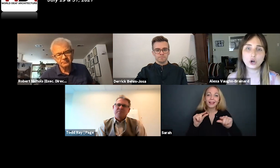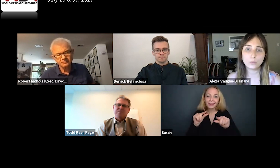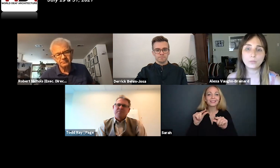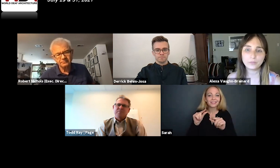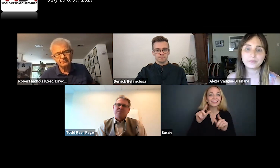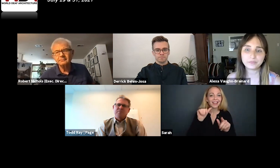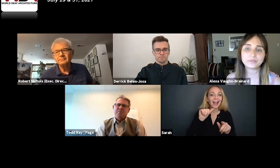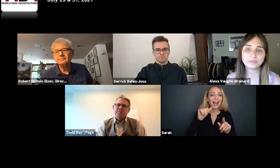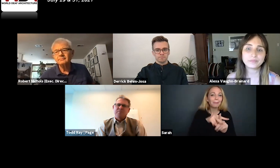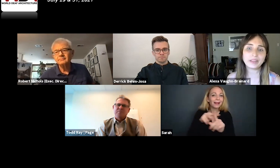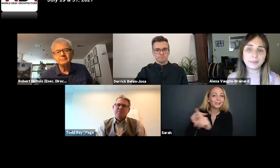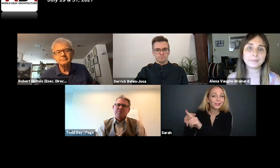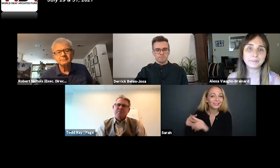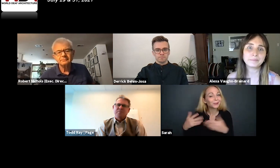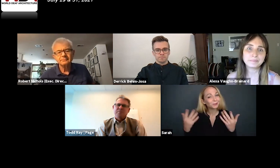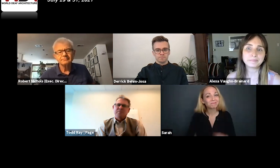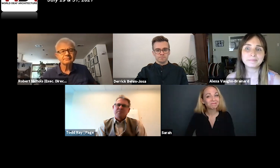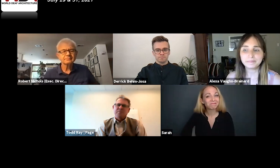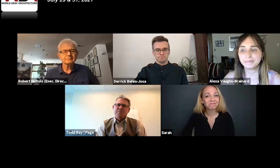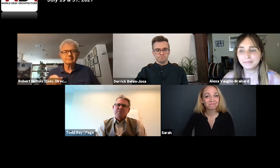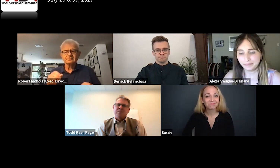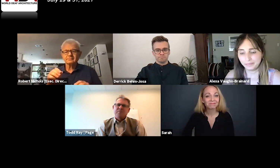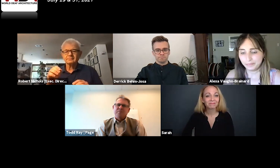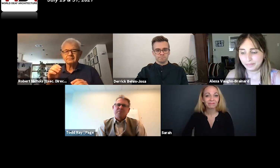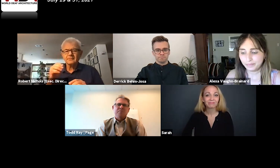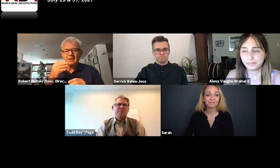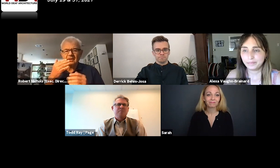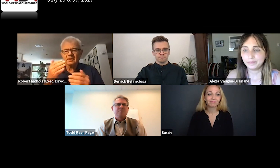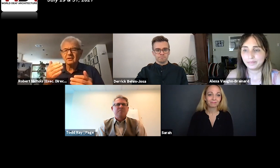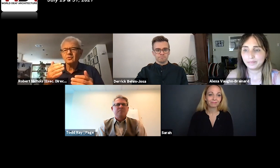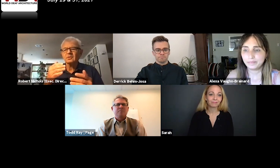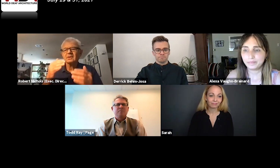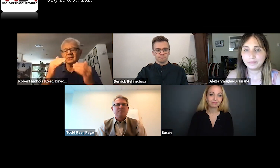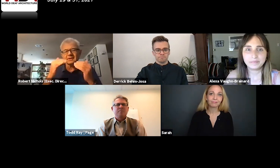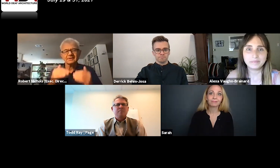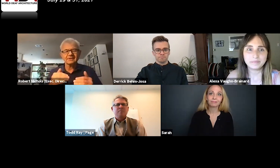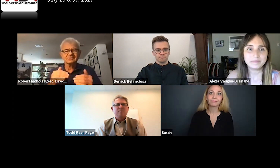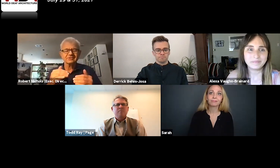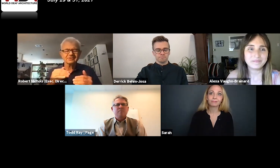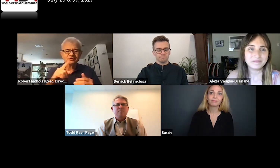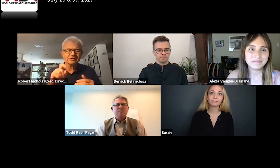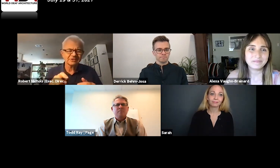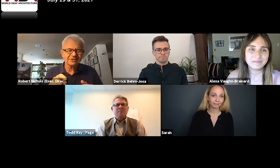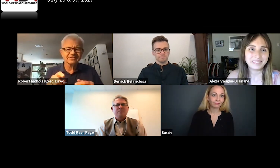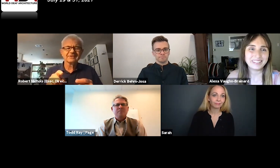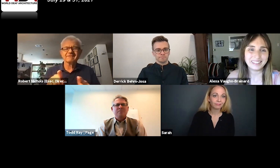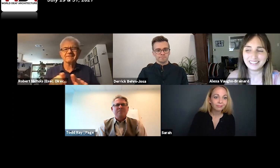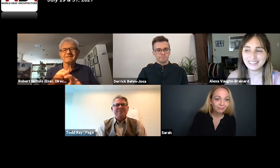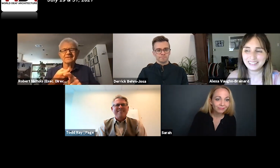So . . . yeah. Thank you.